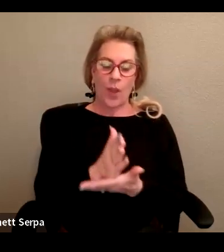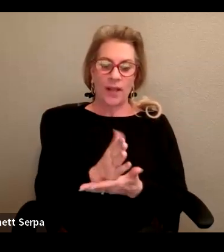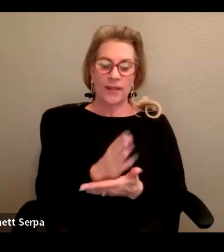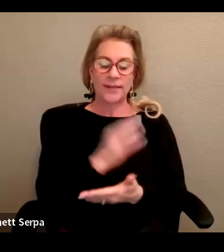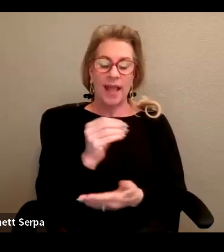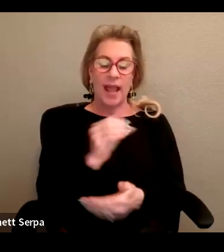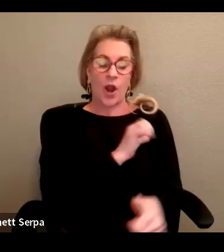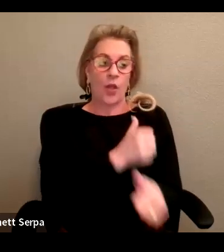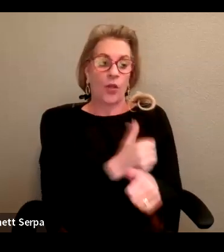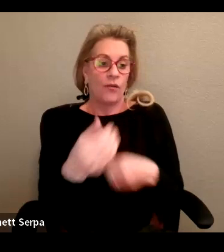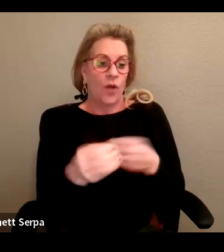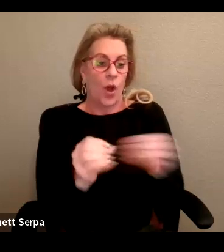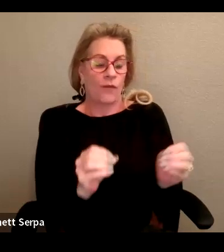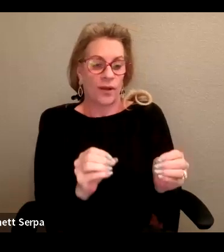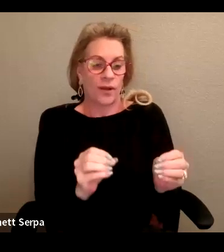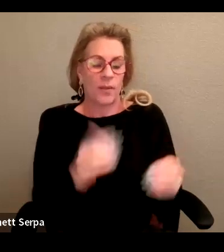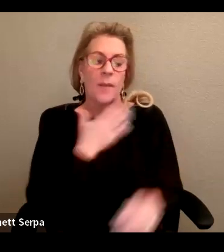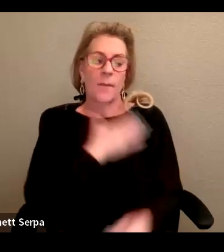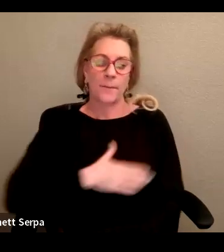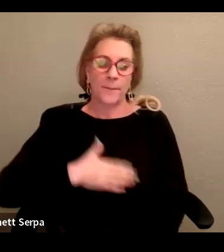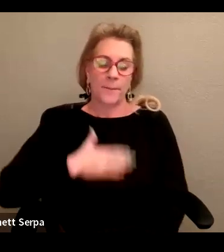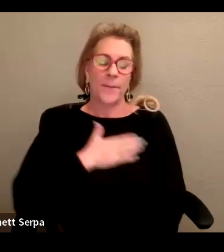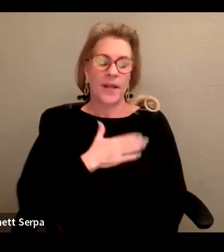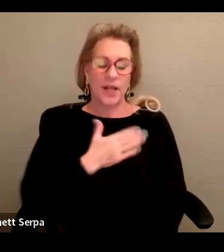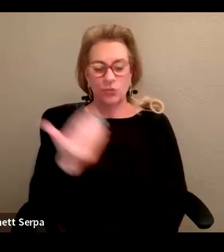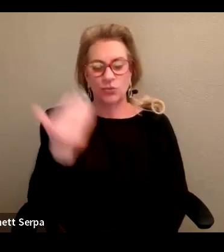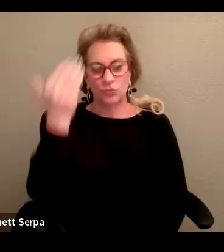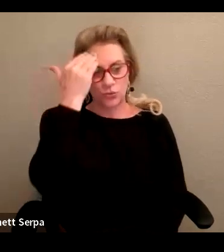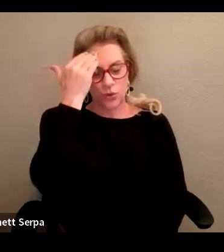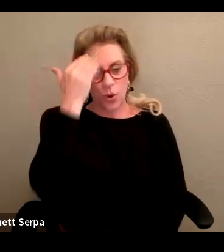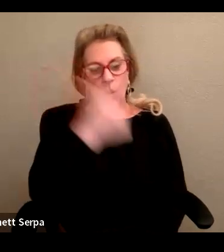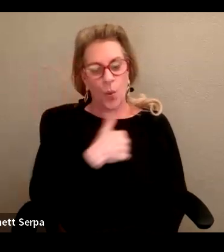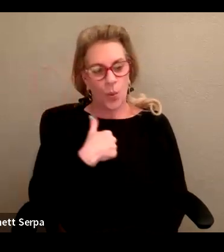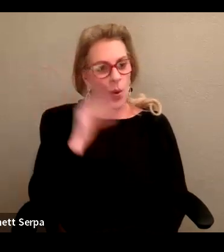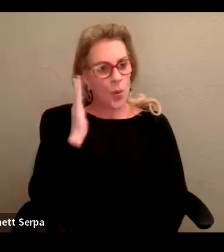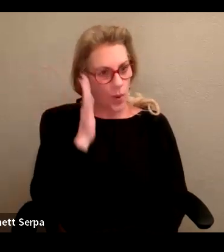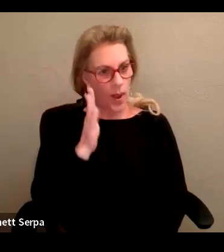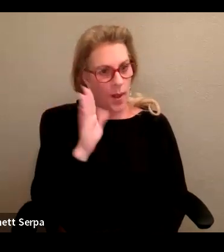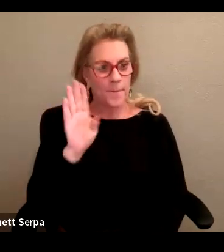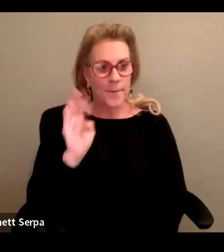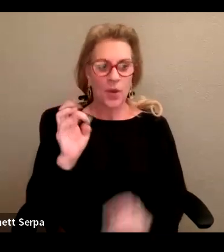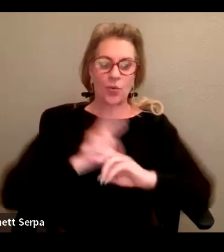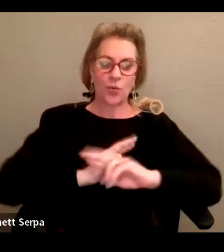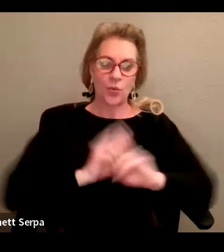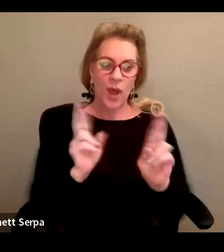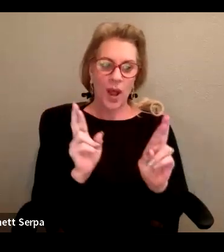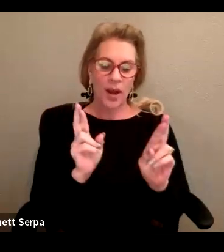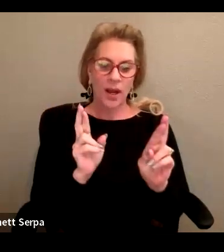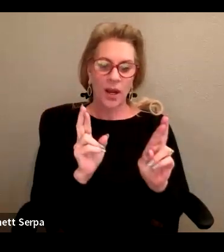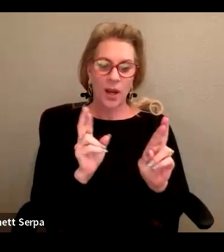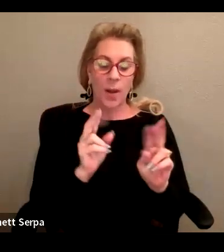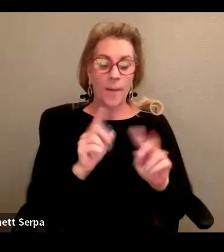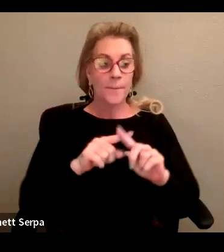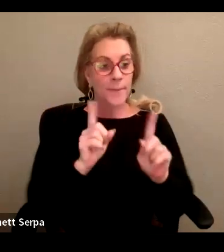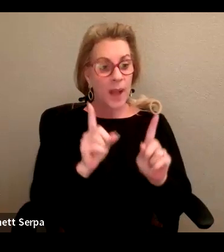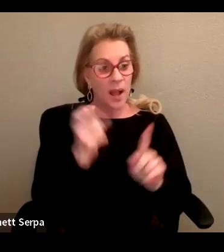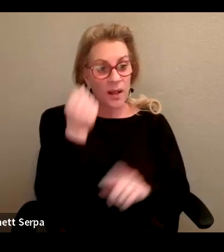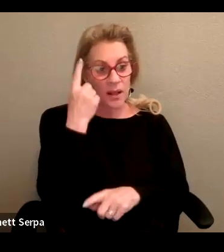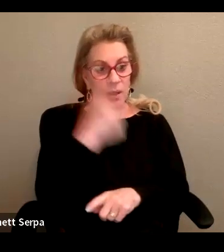but we can be sure but you can be sure will be ready we also want you to be ready this community